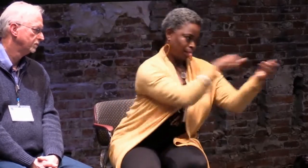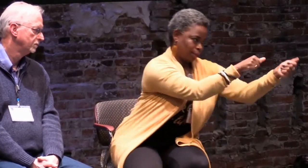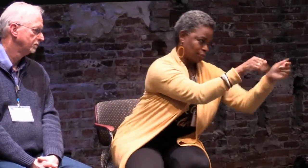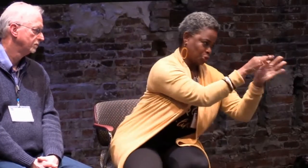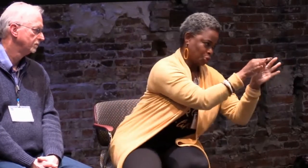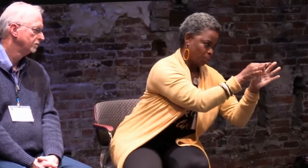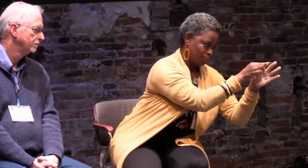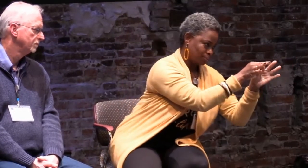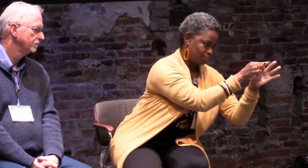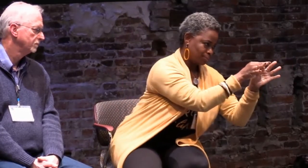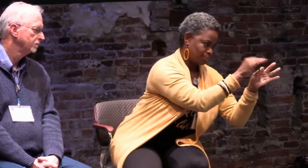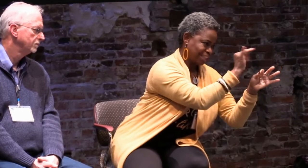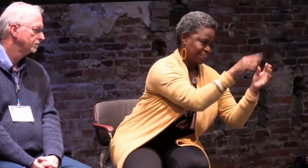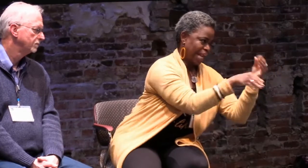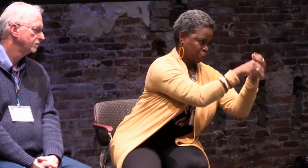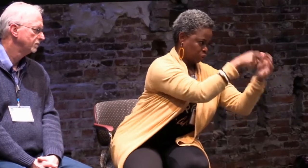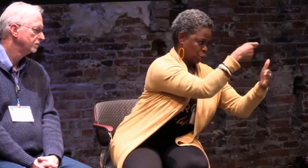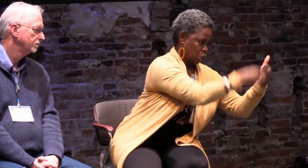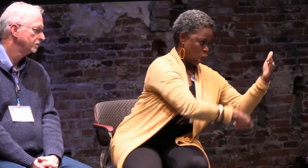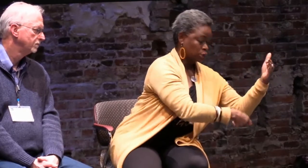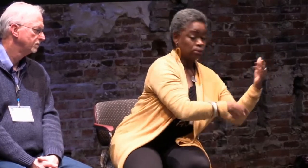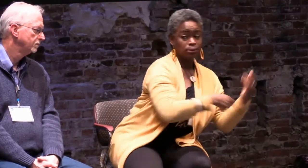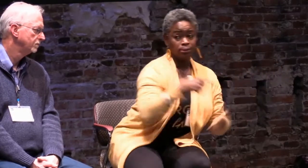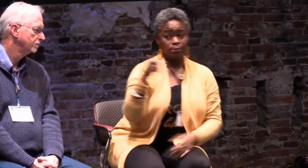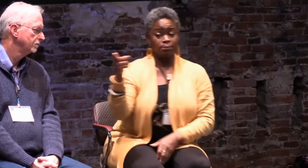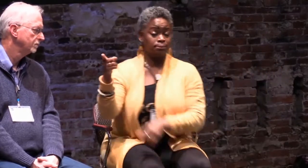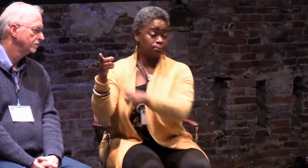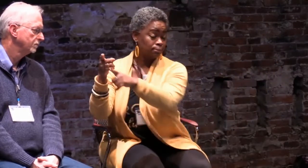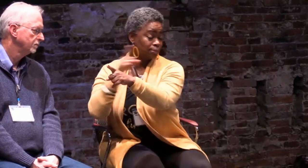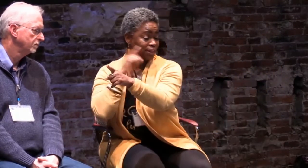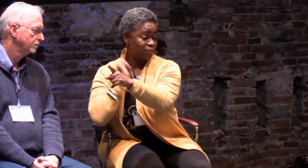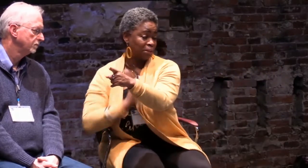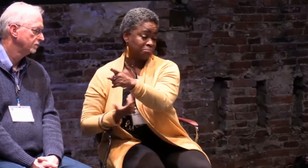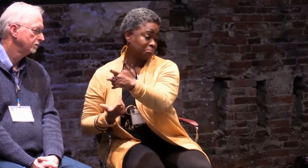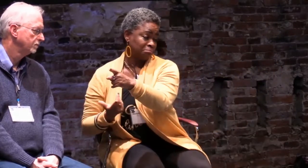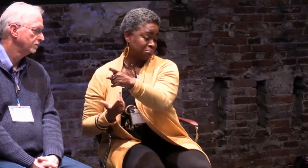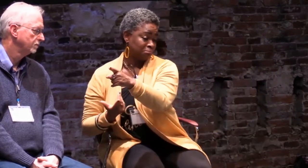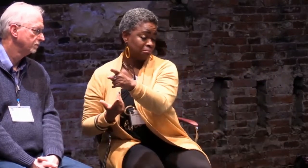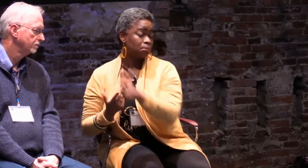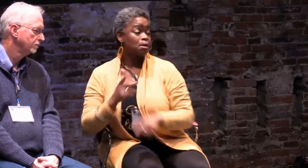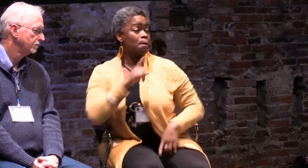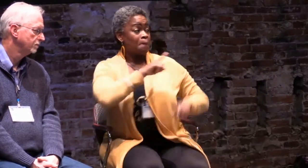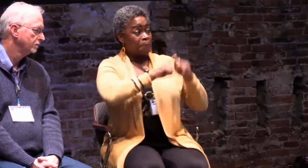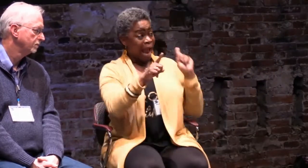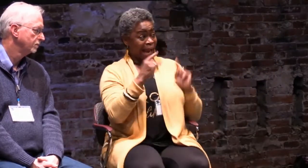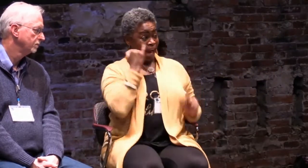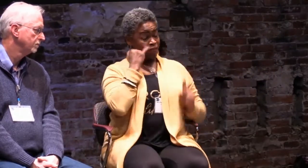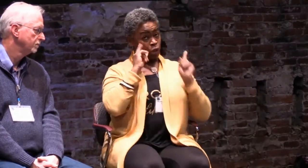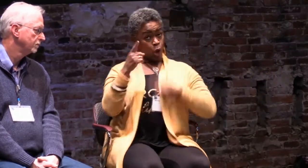in higher education, but then see what it looks like being in a mainstream environment in which there is